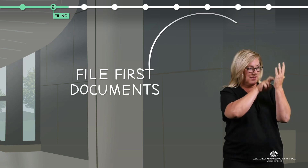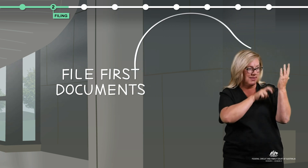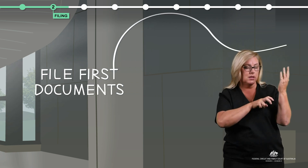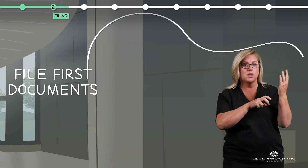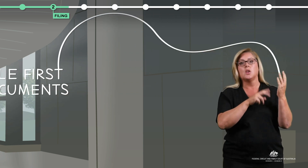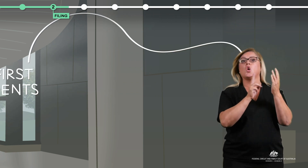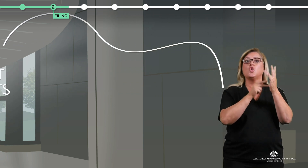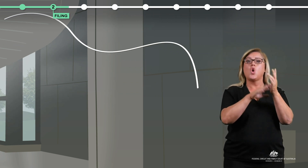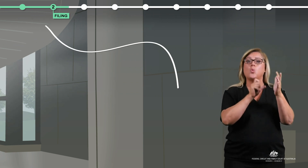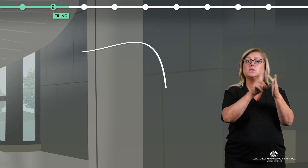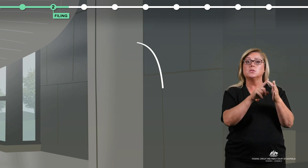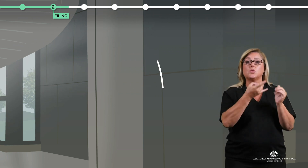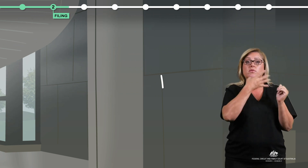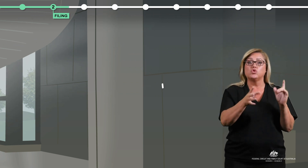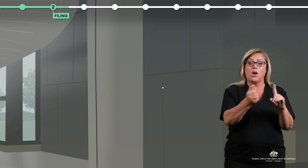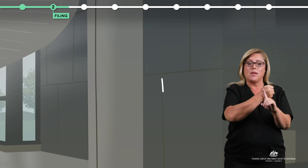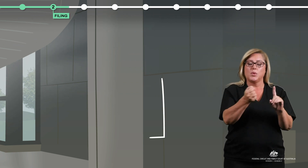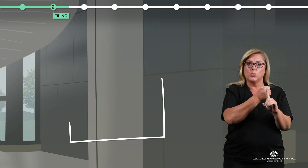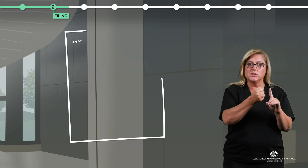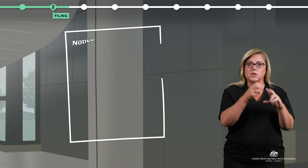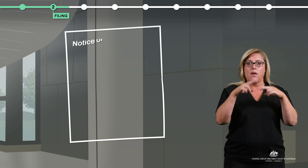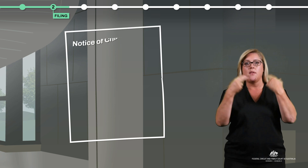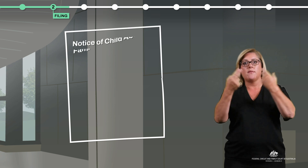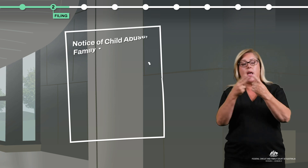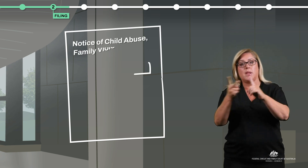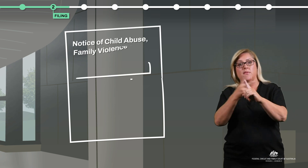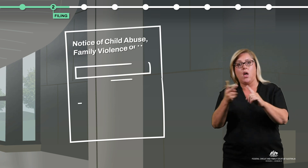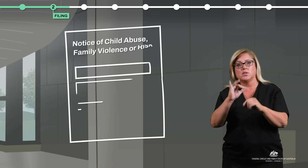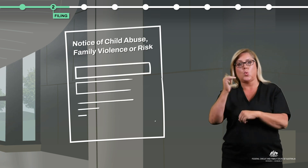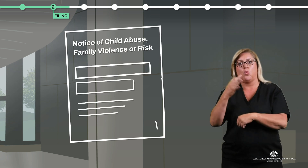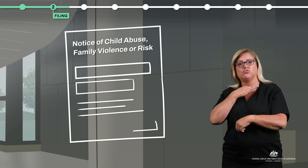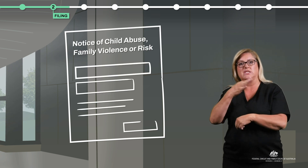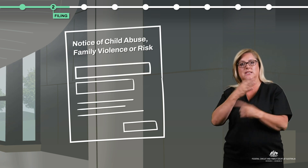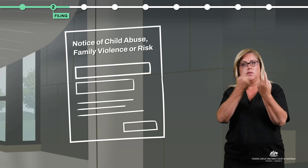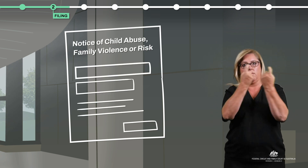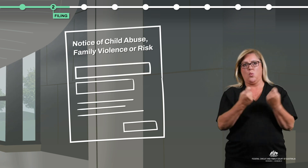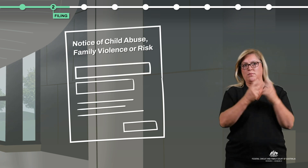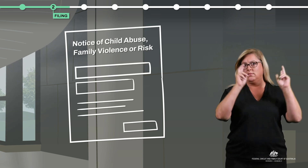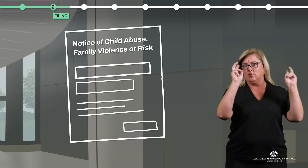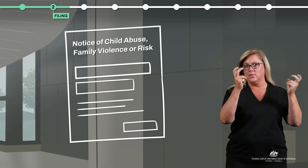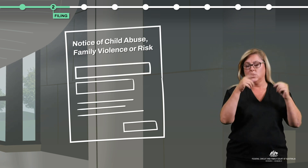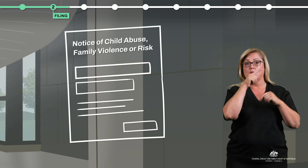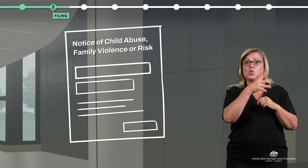Notice of Child Abuse, Family Violence or Risk form.